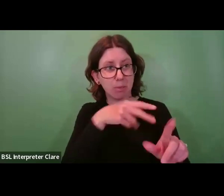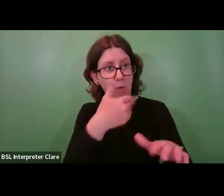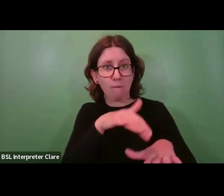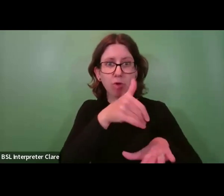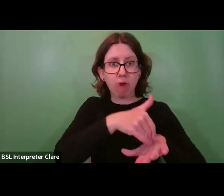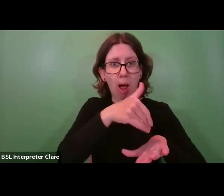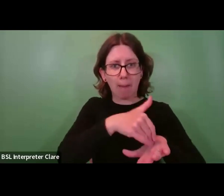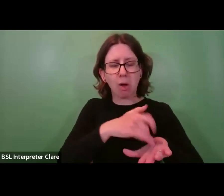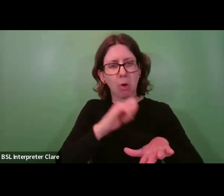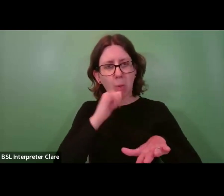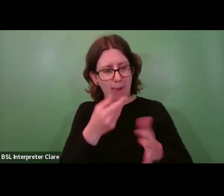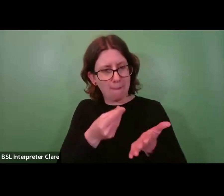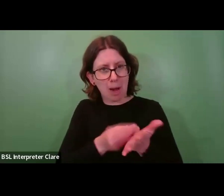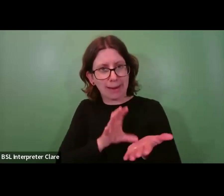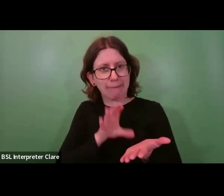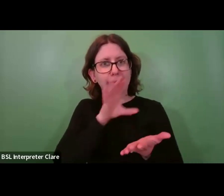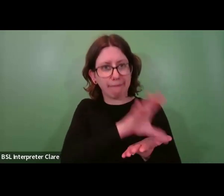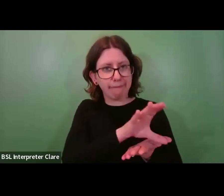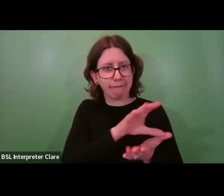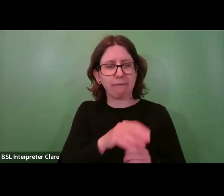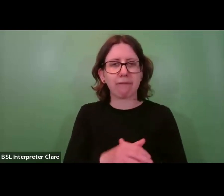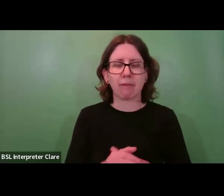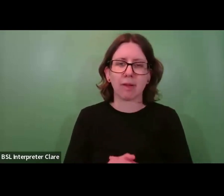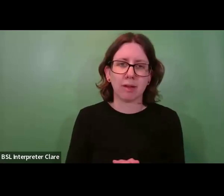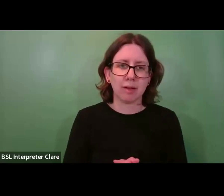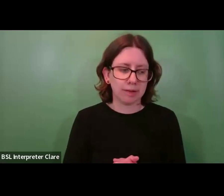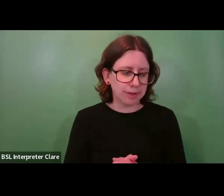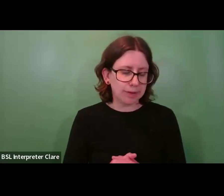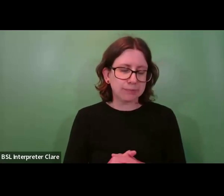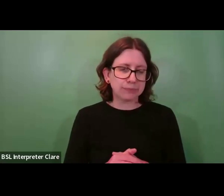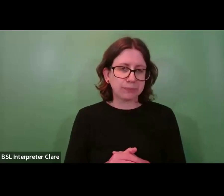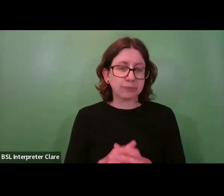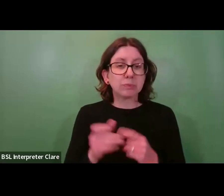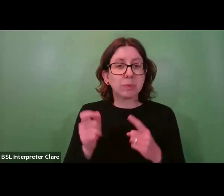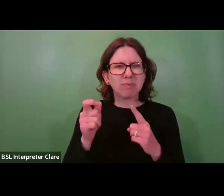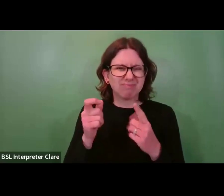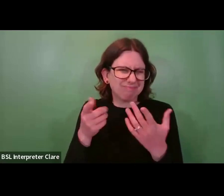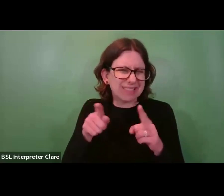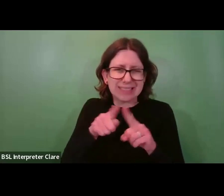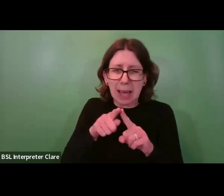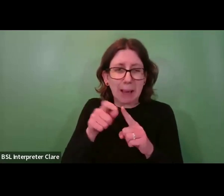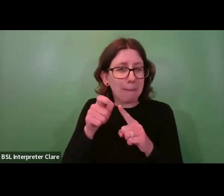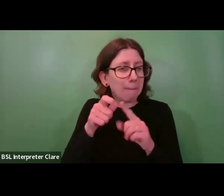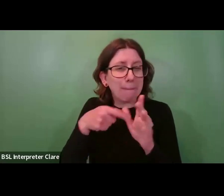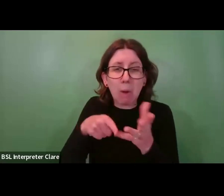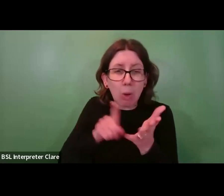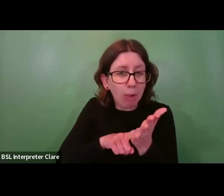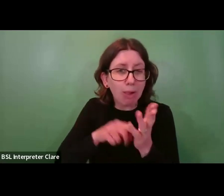The, the, as much as as well as what Paul has said and Fi has saidWhat